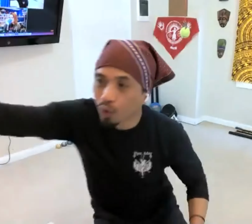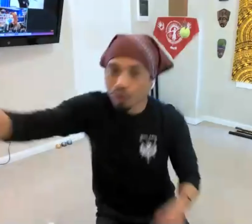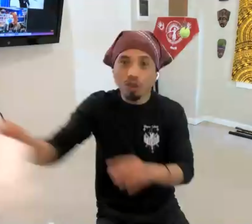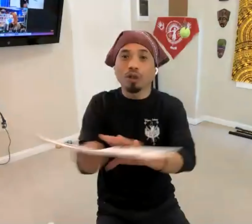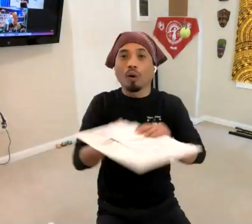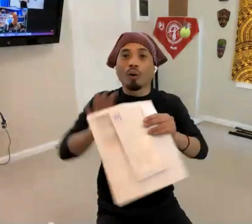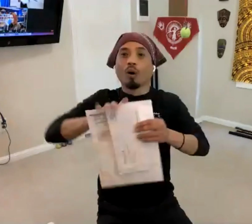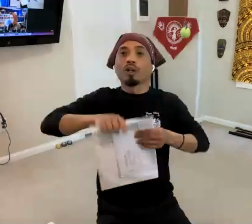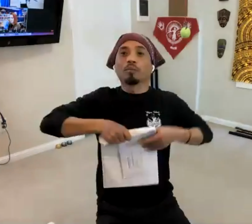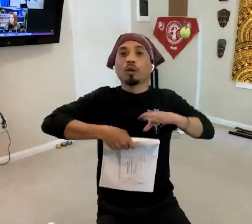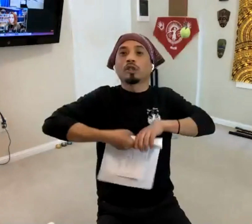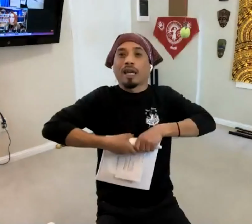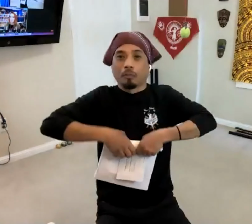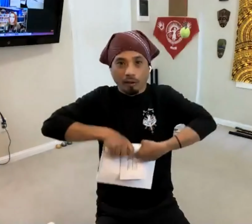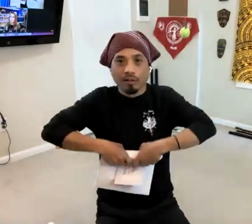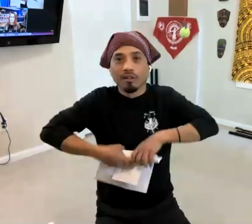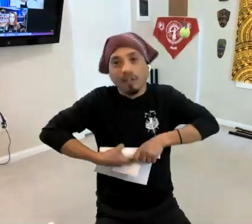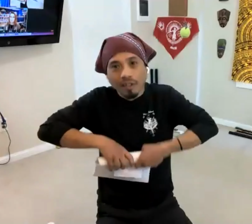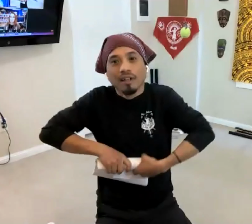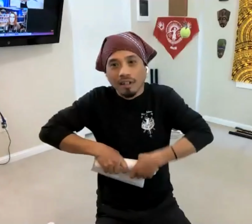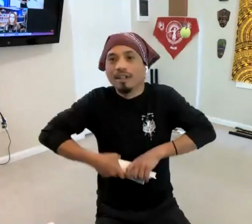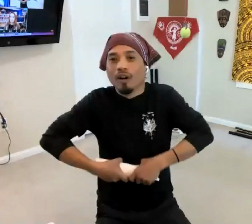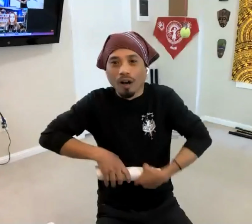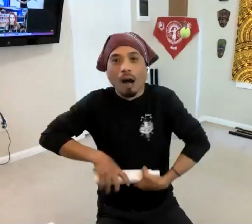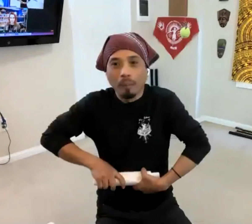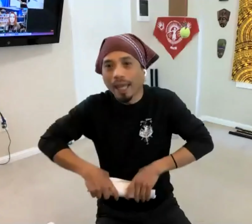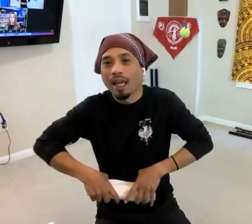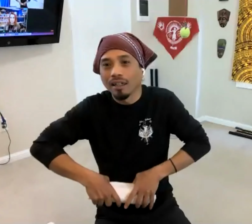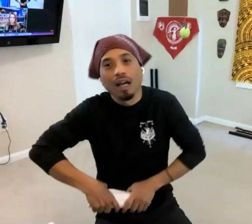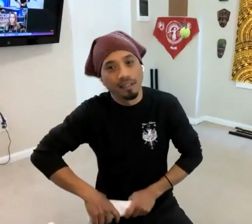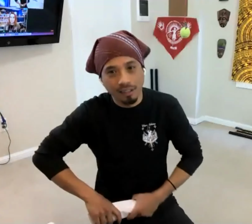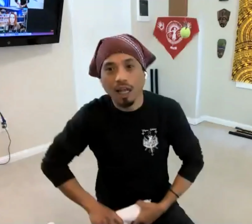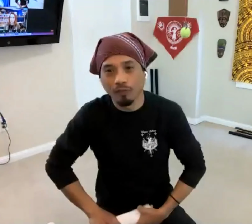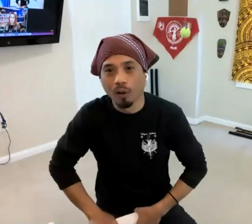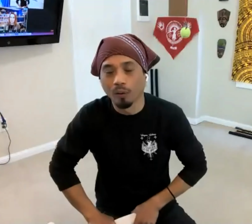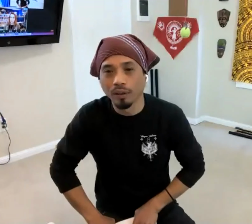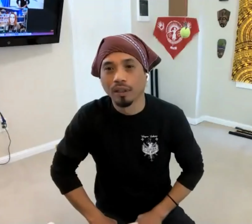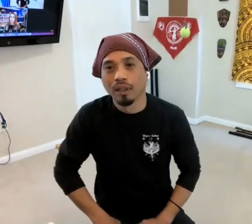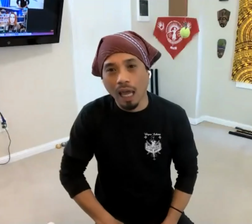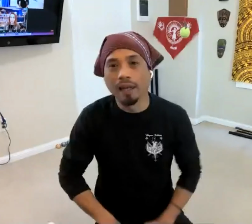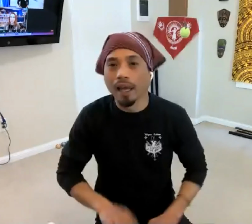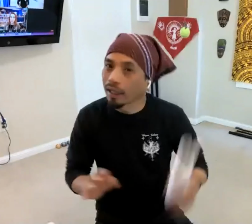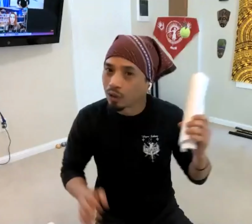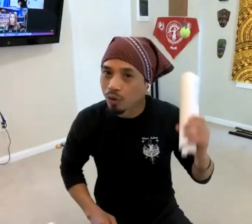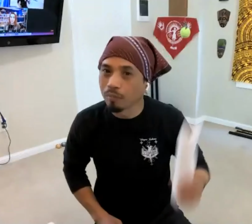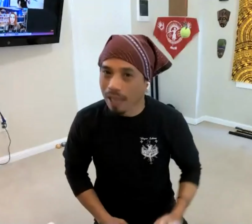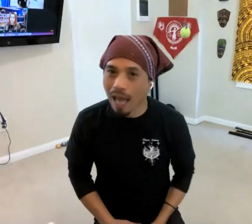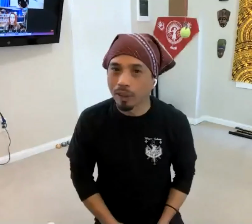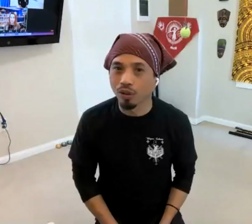OUR ELDERS WOULD SAY, YOU CAN TURN A ROLLED UP NEWSPAPER, A PEN, A CELL PHONE, AND DO SOME DAMAGE.